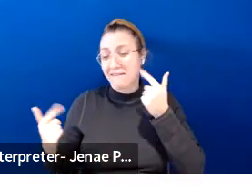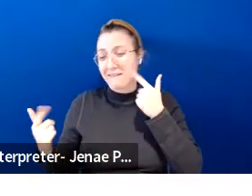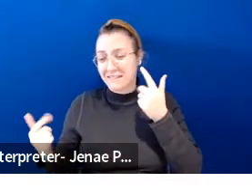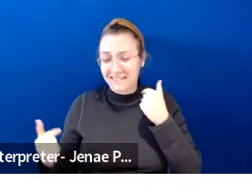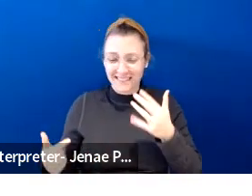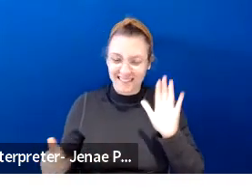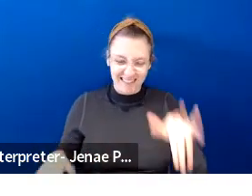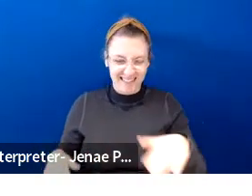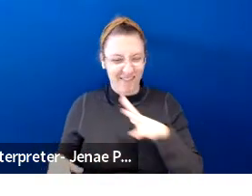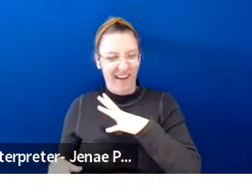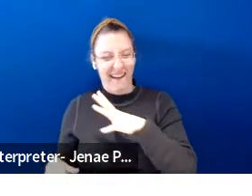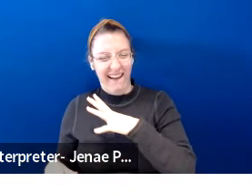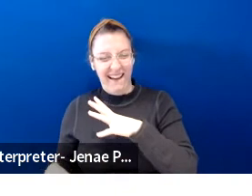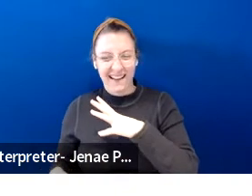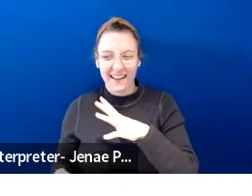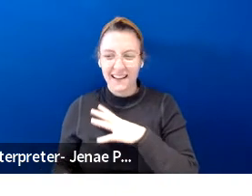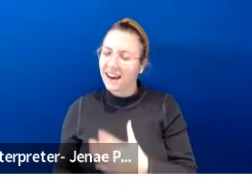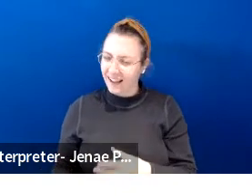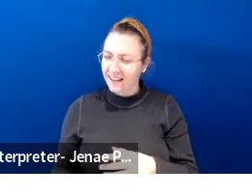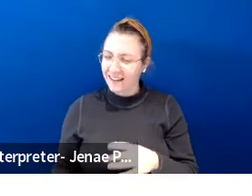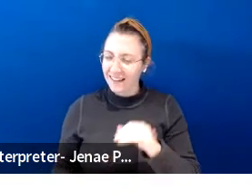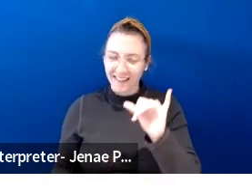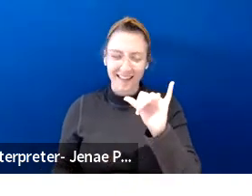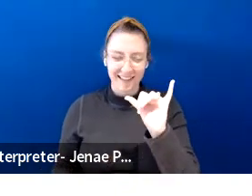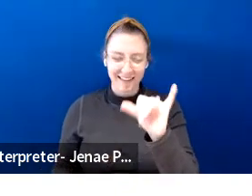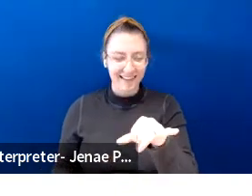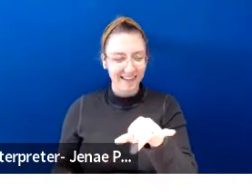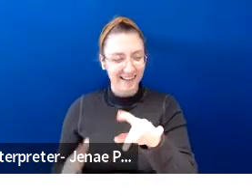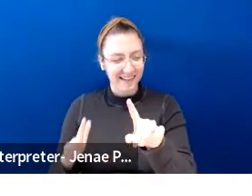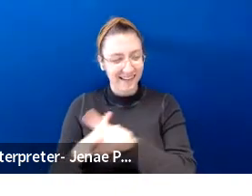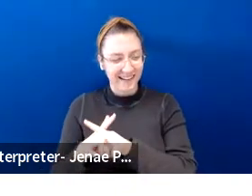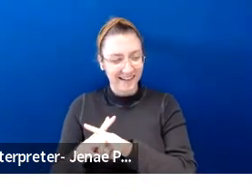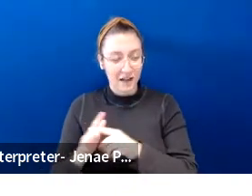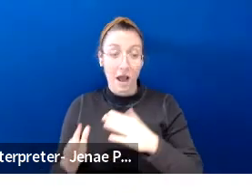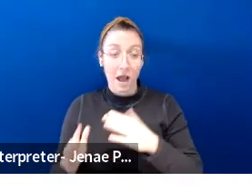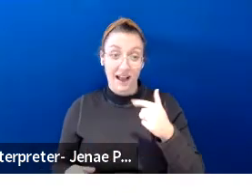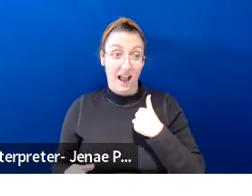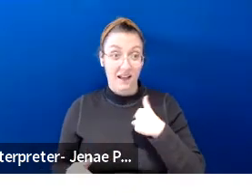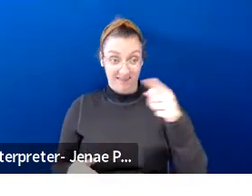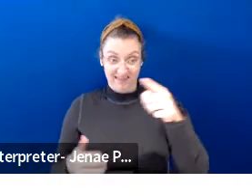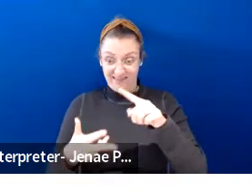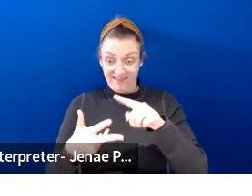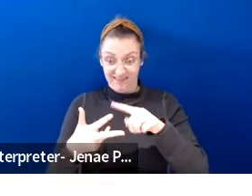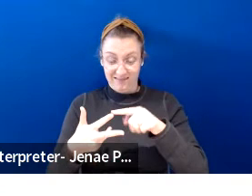it's sort of came up. That was my willpower was really lacking as I was thinking about this semester